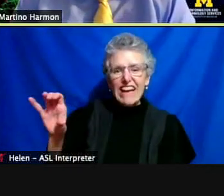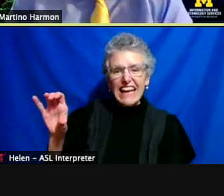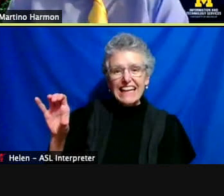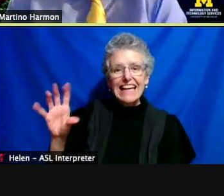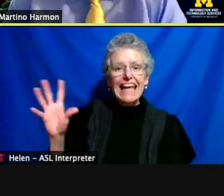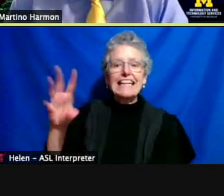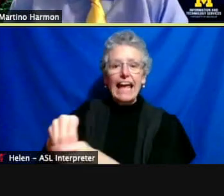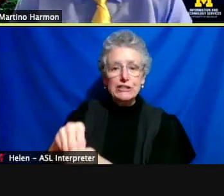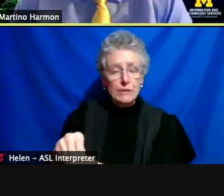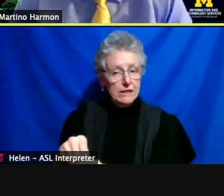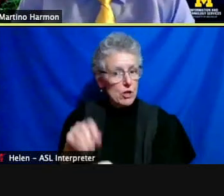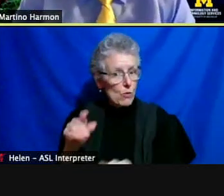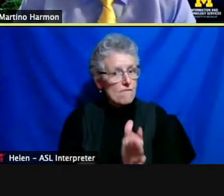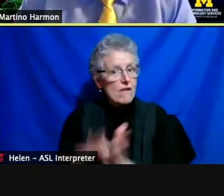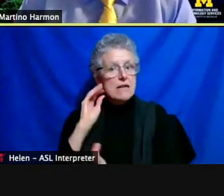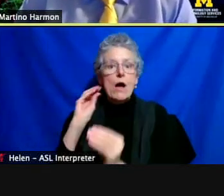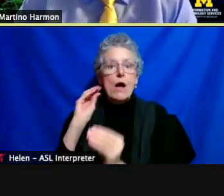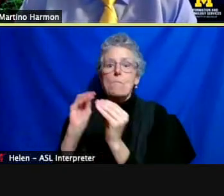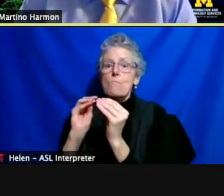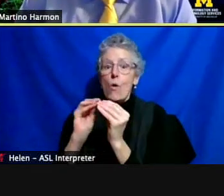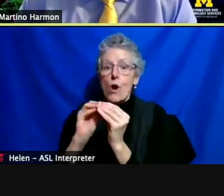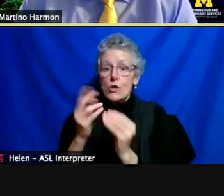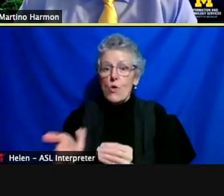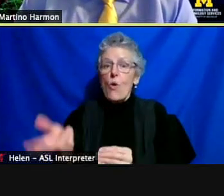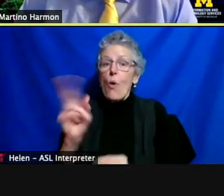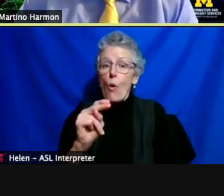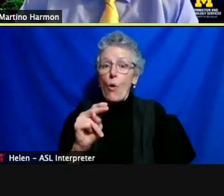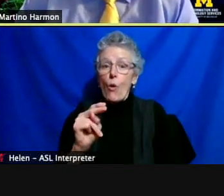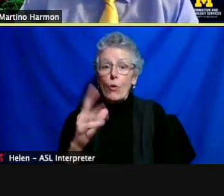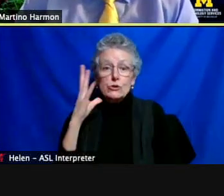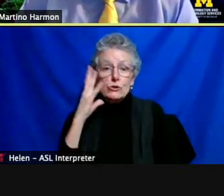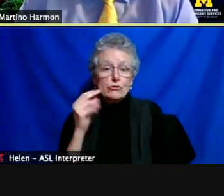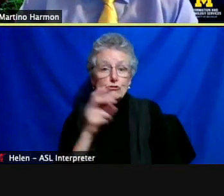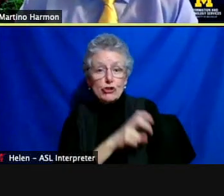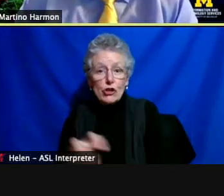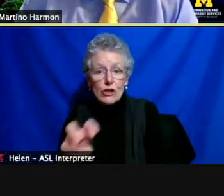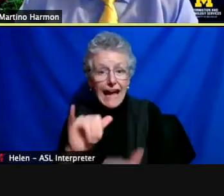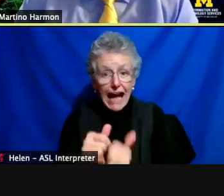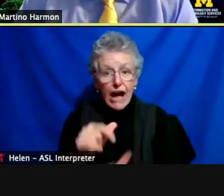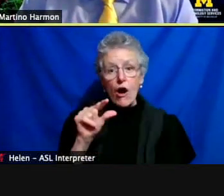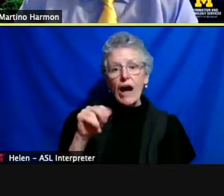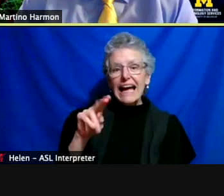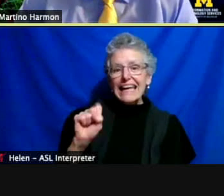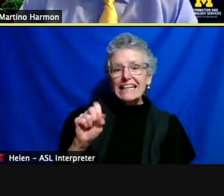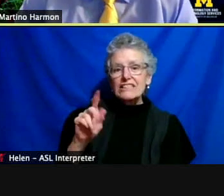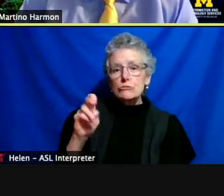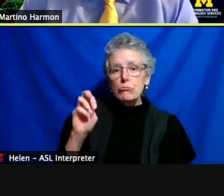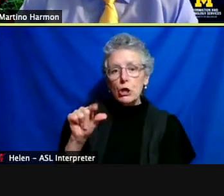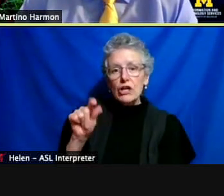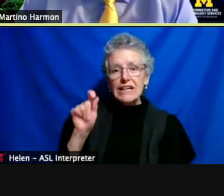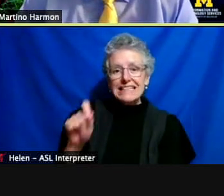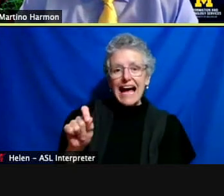and design your own personalized journey by going to ginsburg.umich.edu.